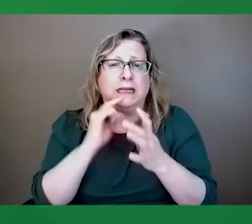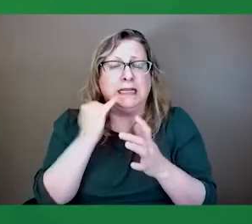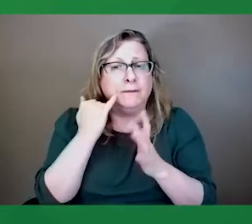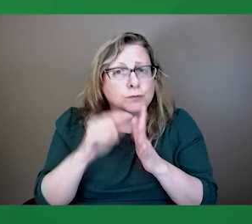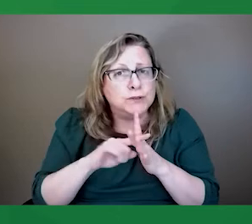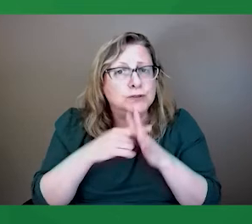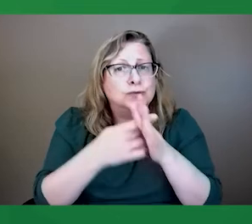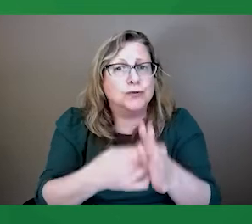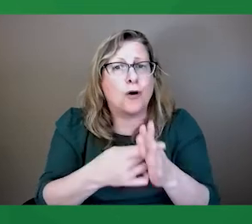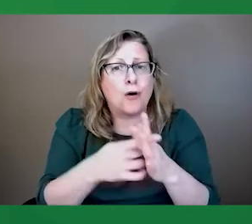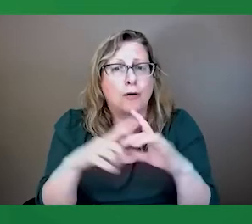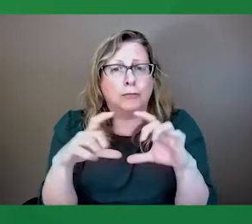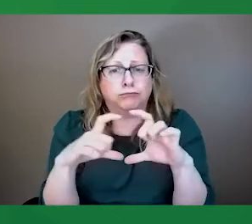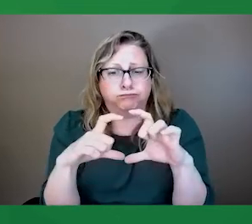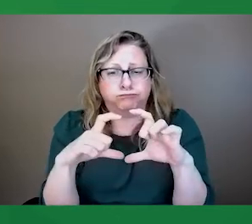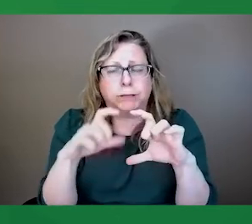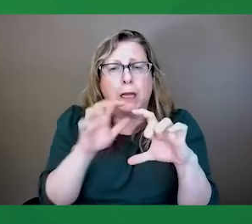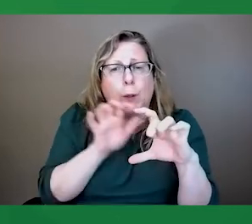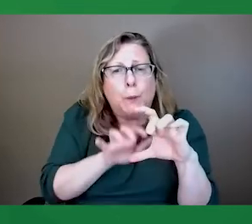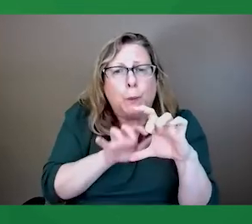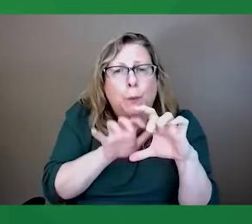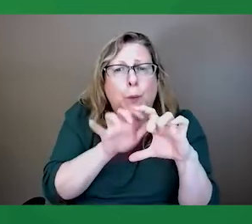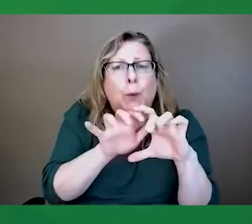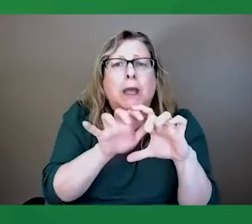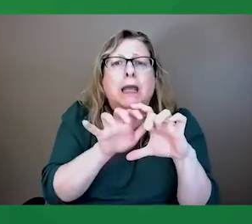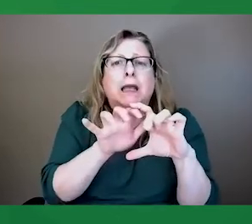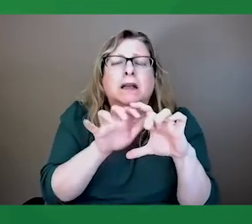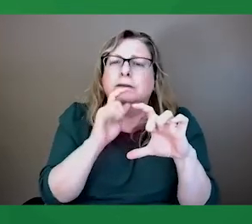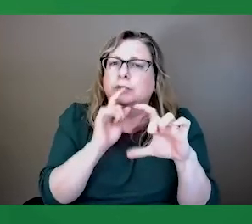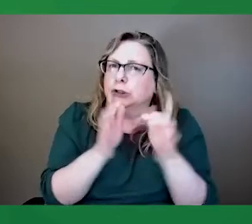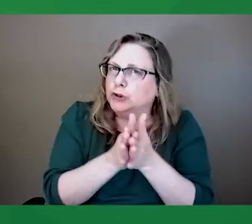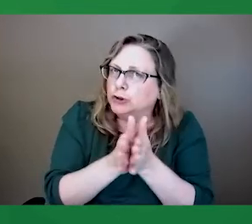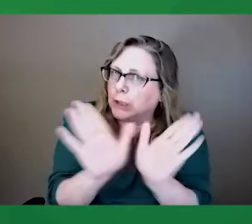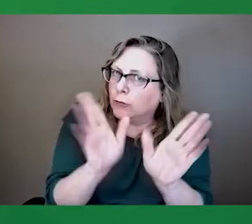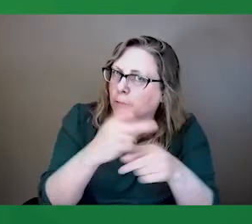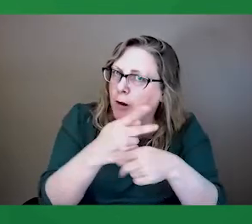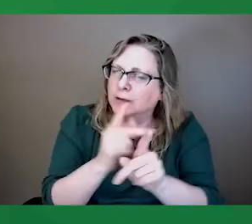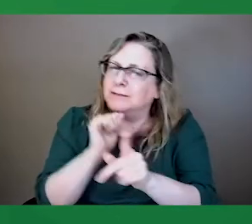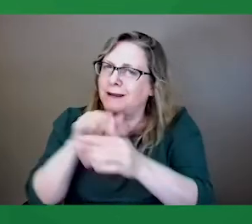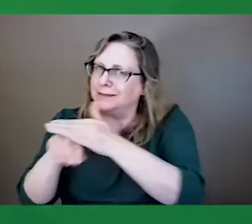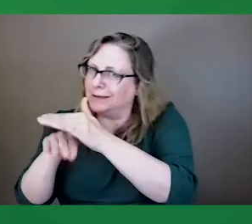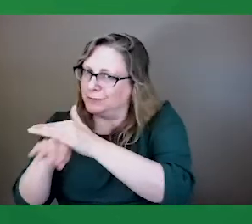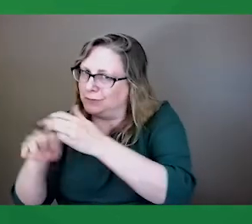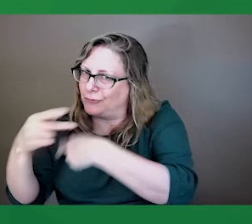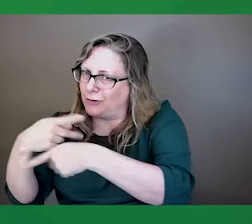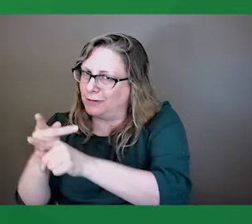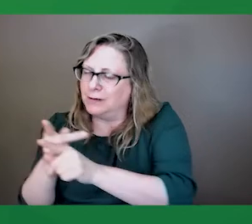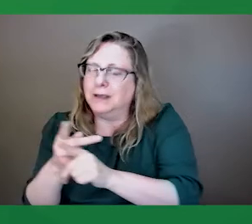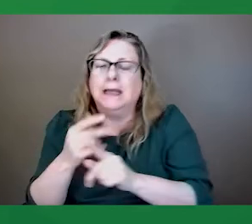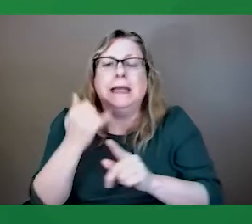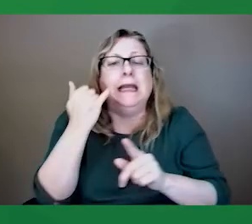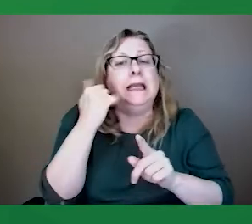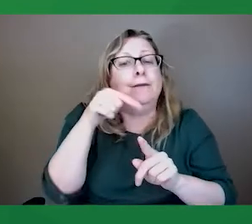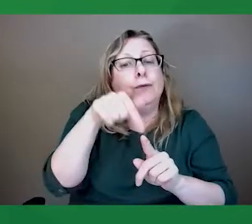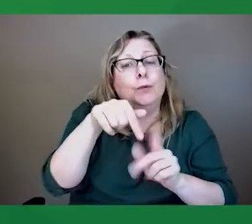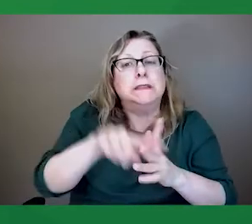which is where like general, not accessibility products, general products start by creating at the center where the density is the highest.